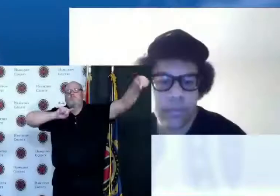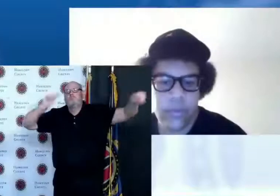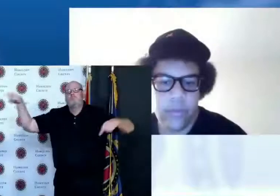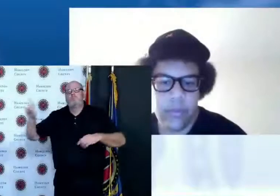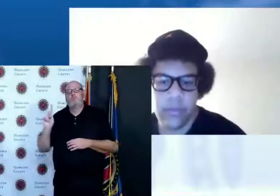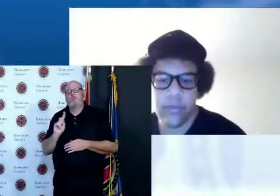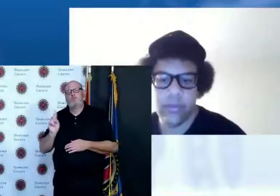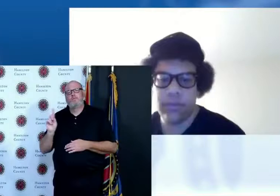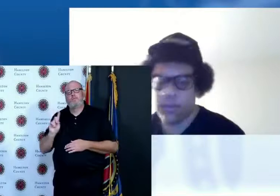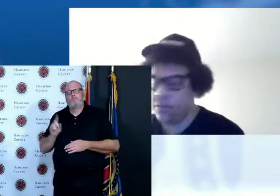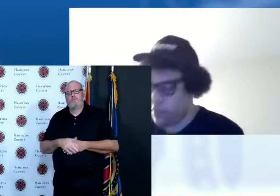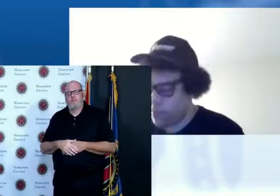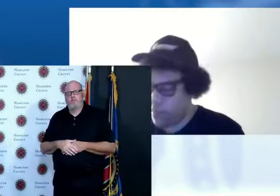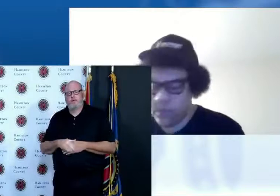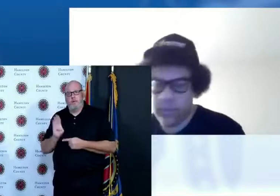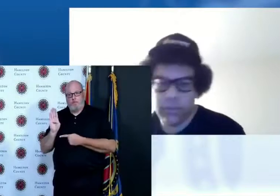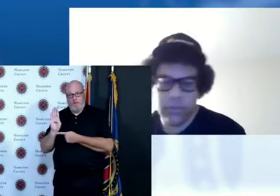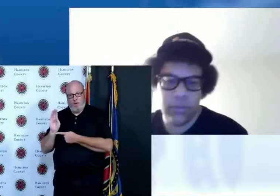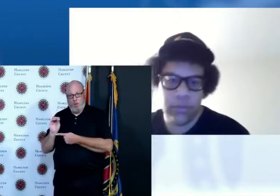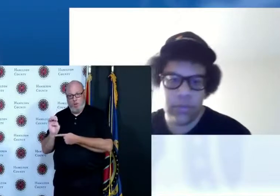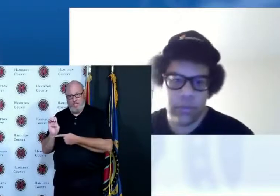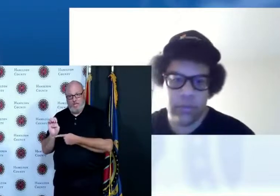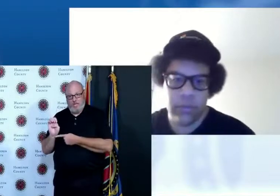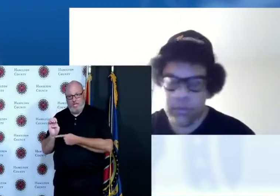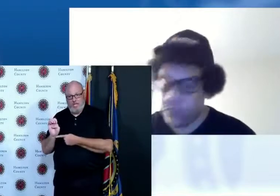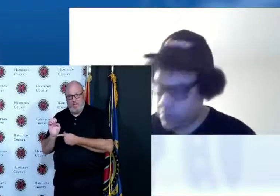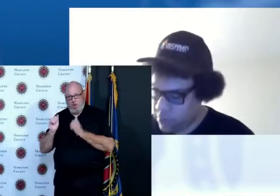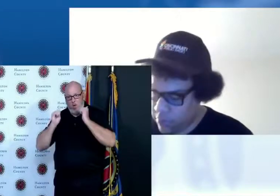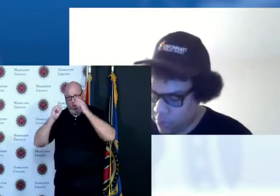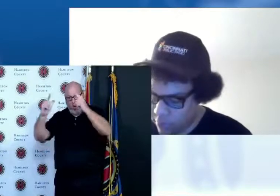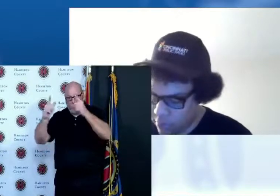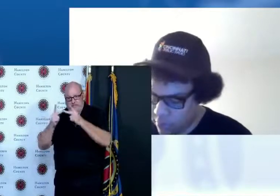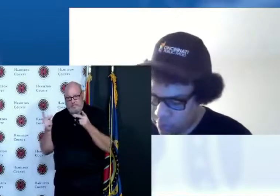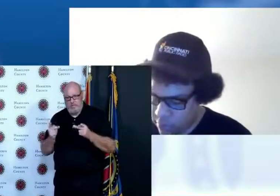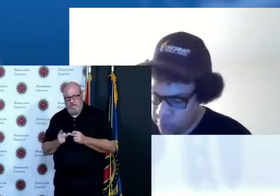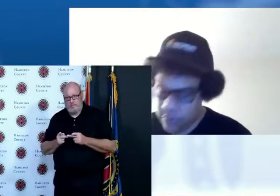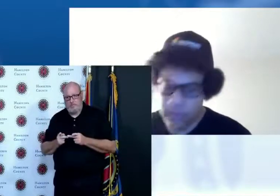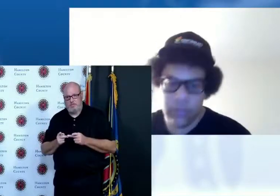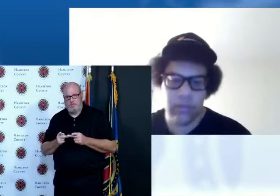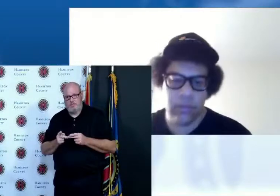Election sites from Tuesday through Friday were walk-up sites running from 10 a.m until 5 p.m